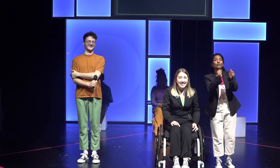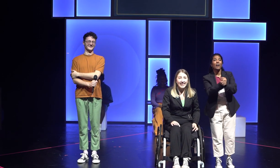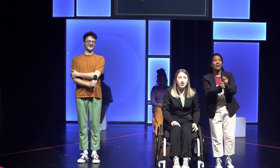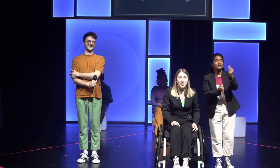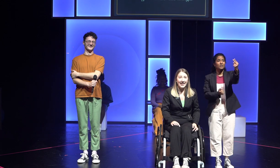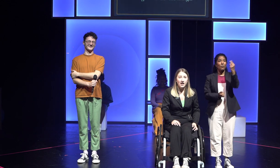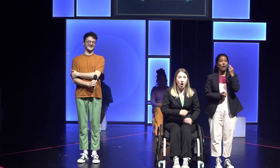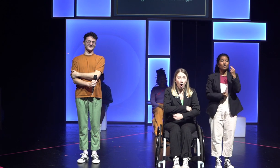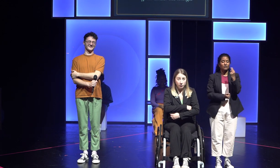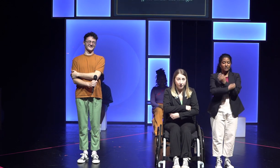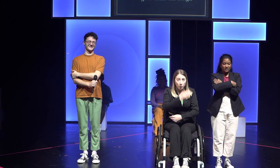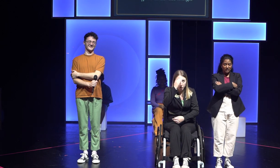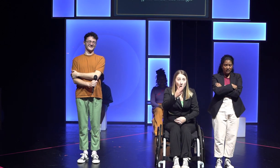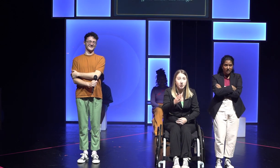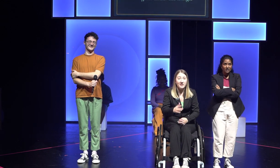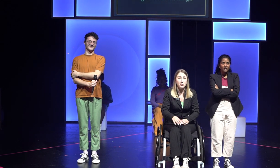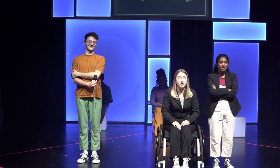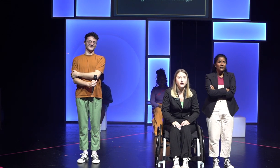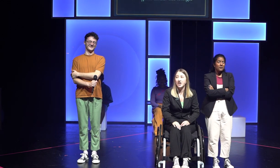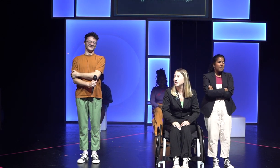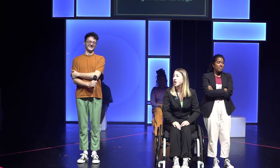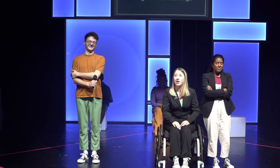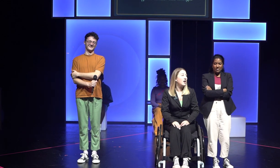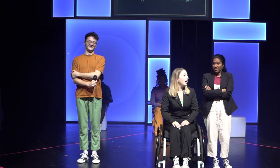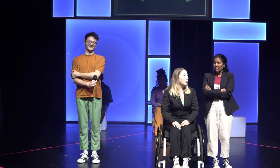leaning against the pillar, arms folded, watching me from under his fringe. But I